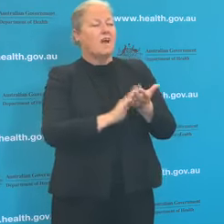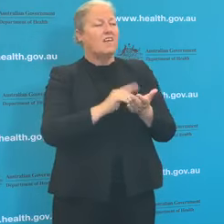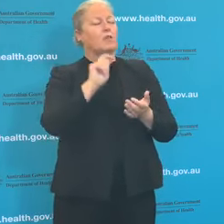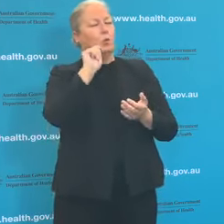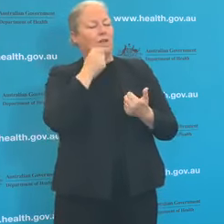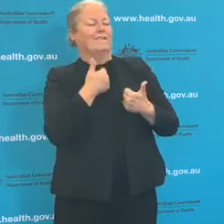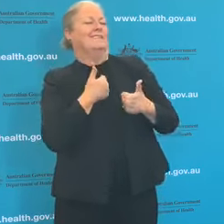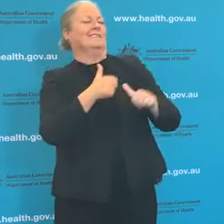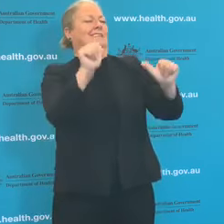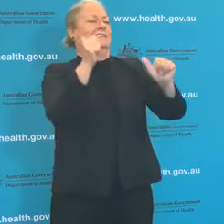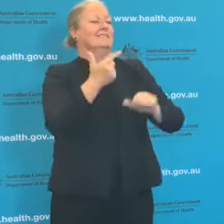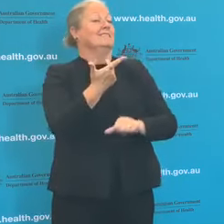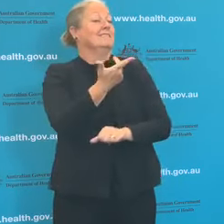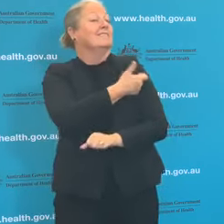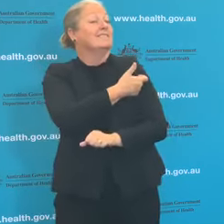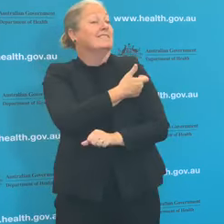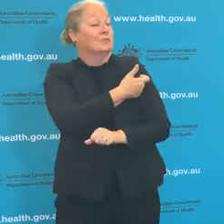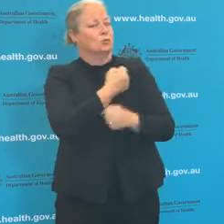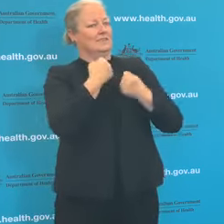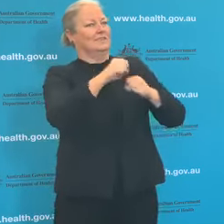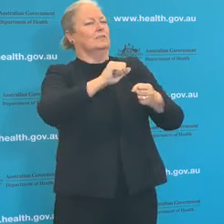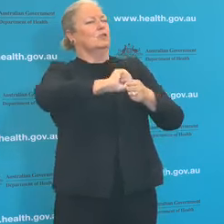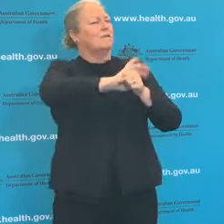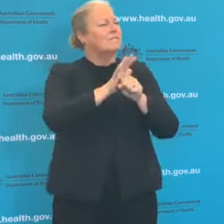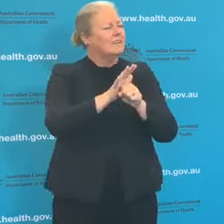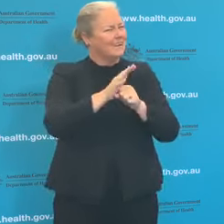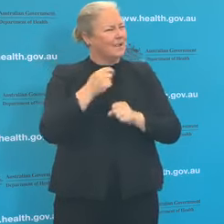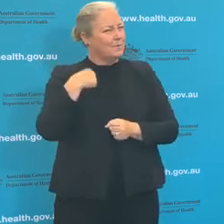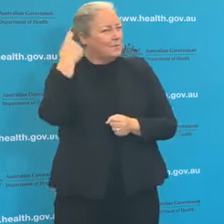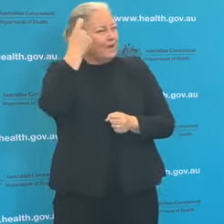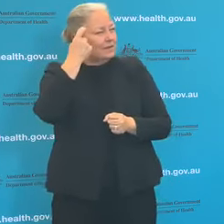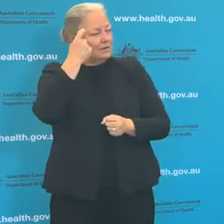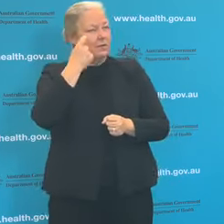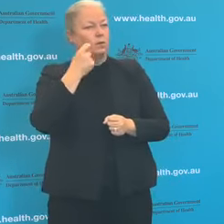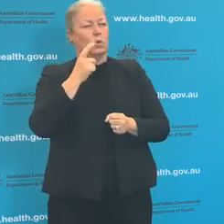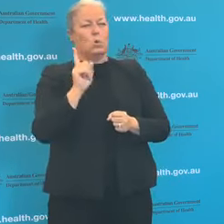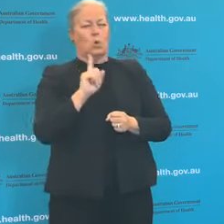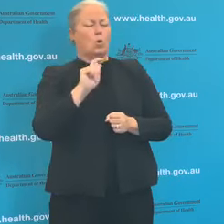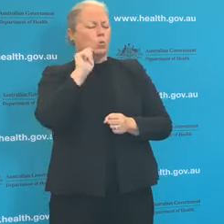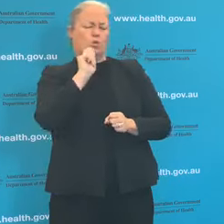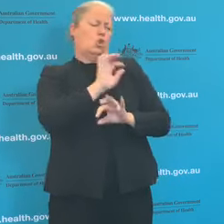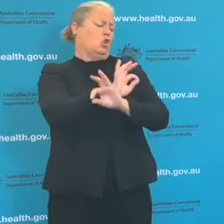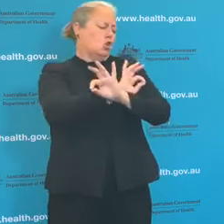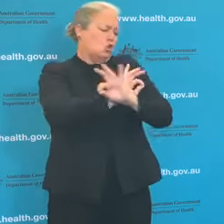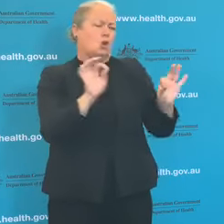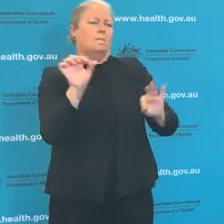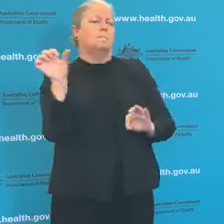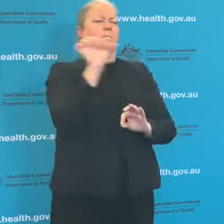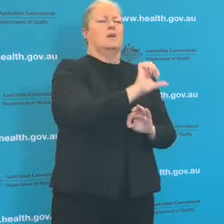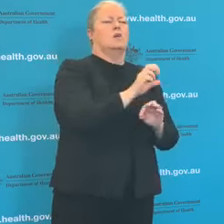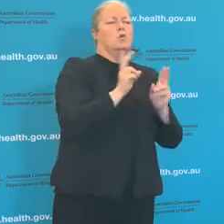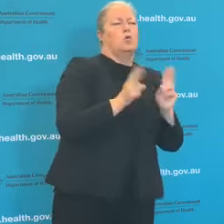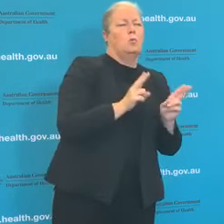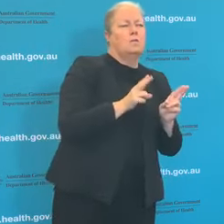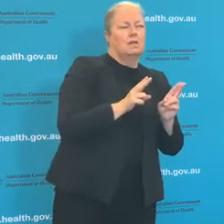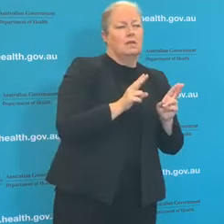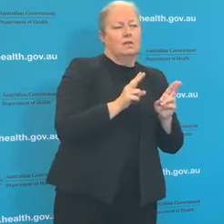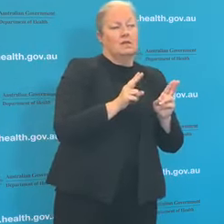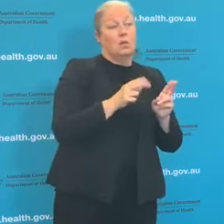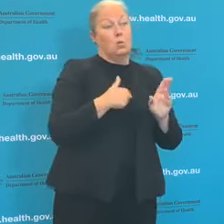obviously, that you agree with? And what parts of our life will not return to normal until we have approved a vaccine to COVID?